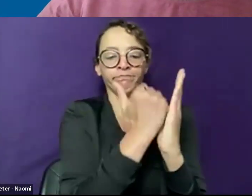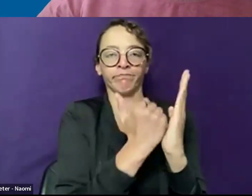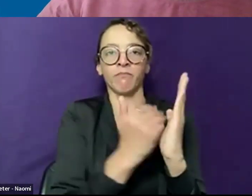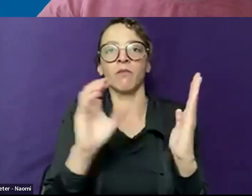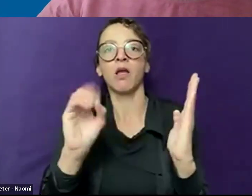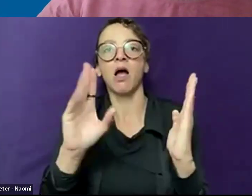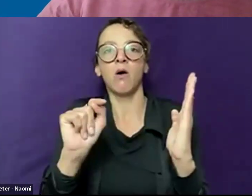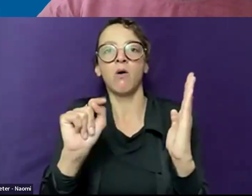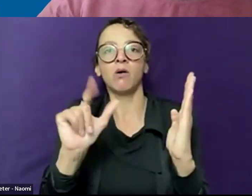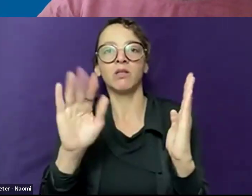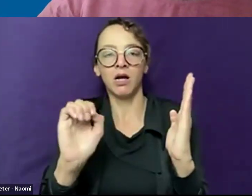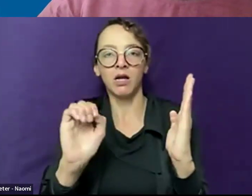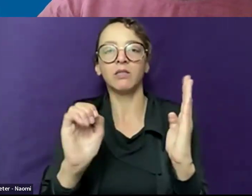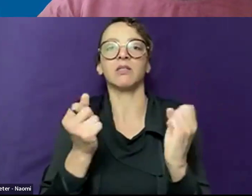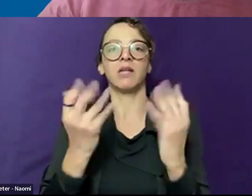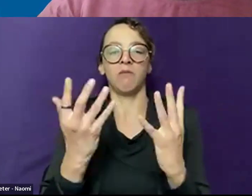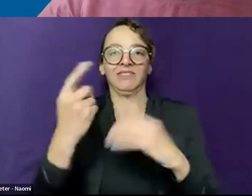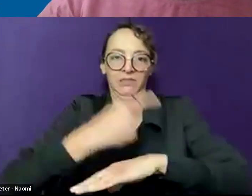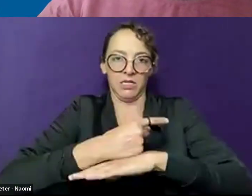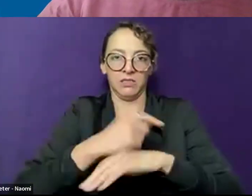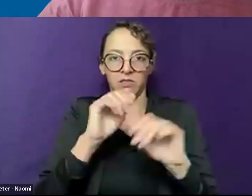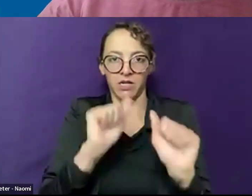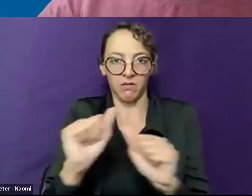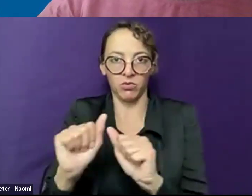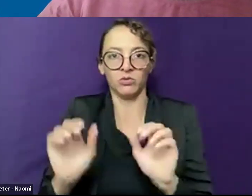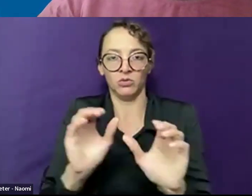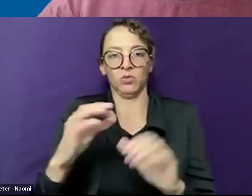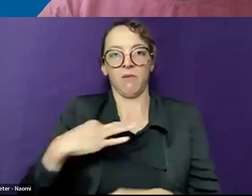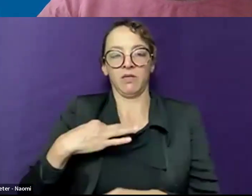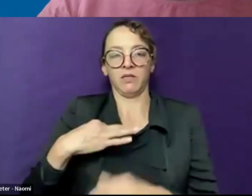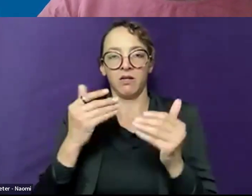do the application moving forward. But again, as Scott has mentioned, it is all dependent on